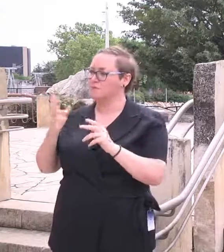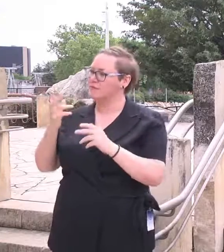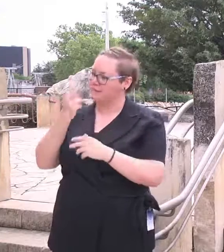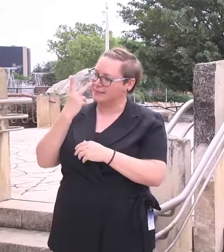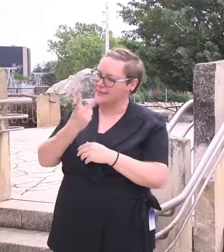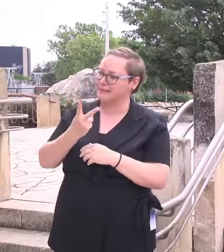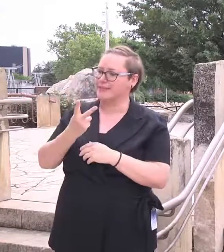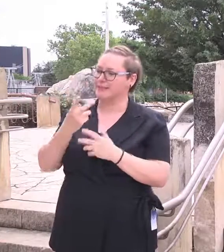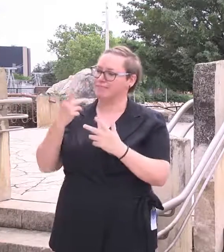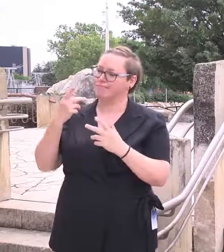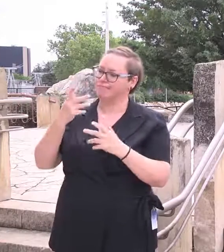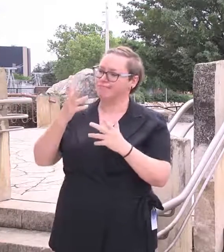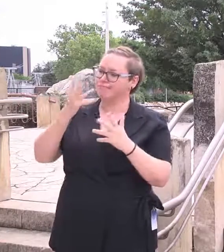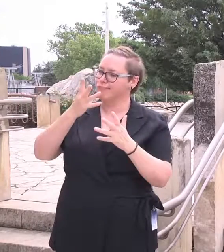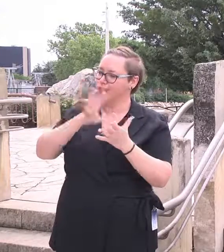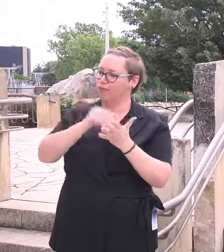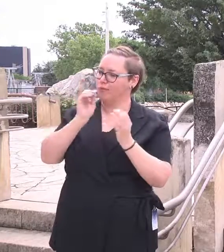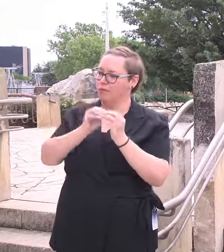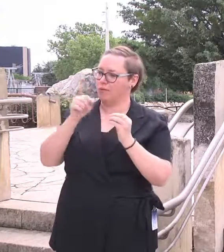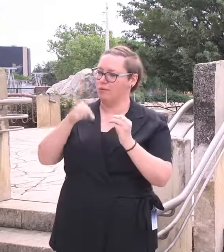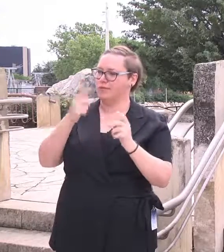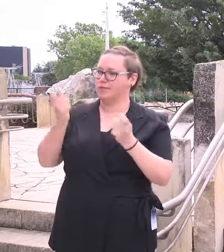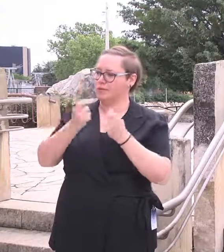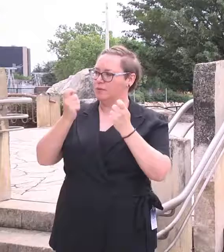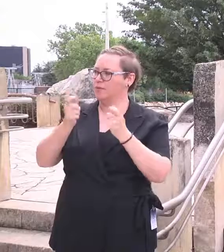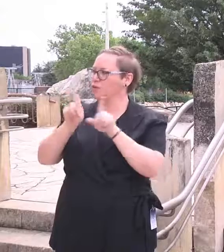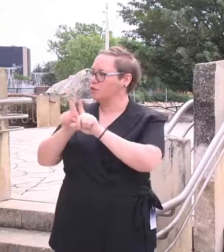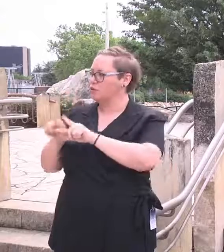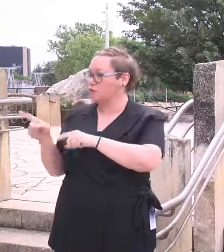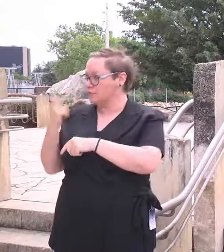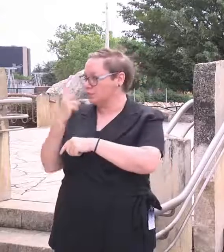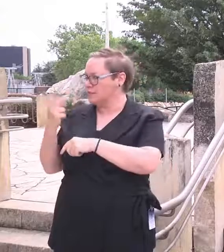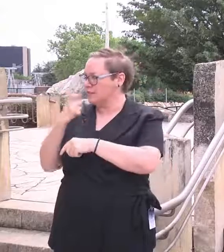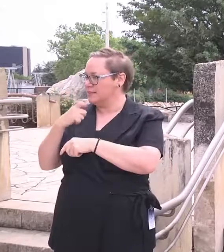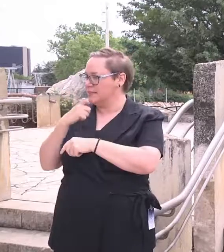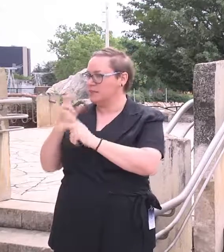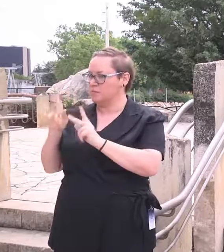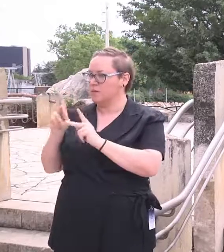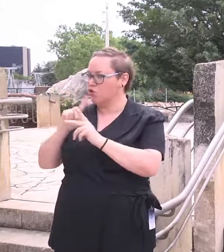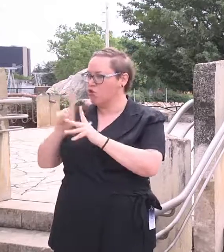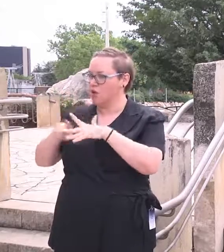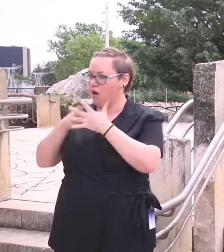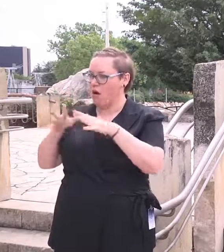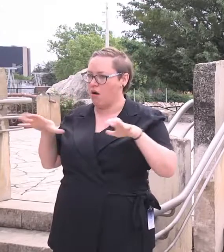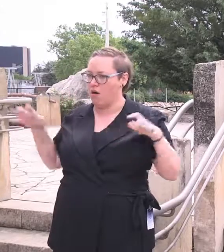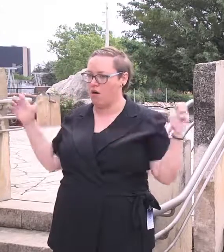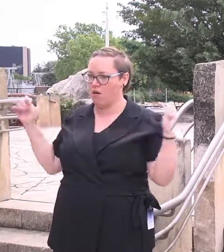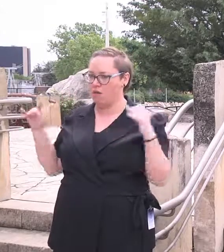celebration but as you saw just a moment ago people are activating this space and we love